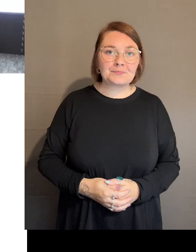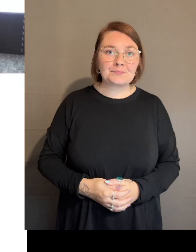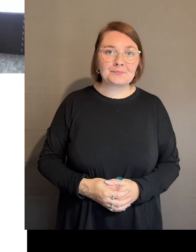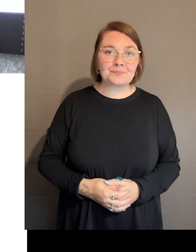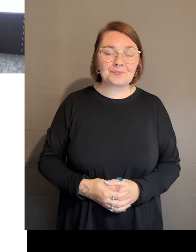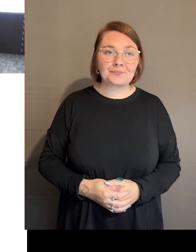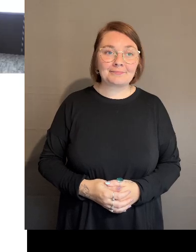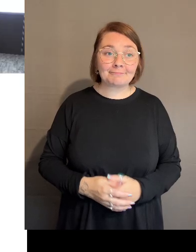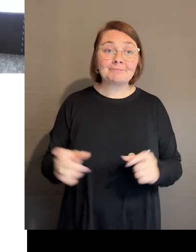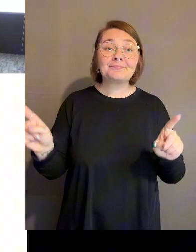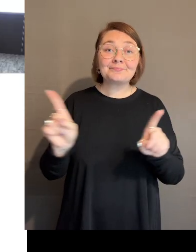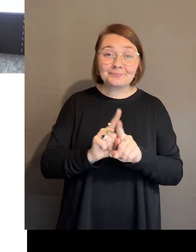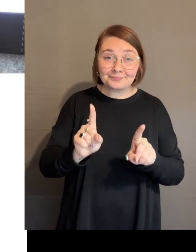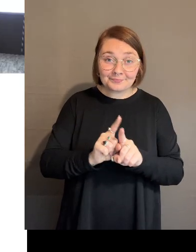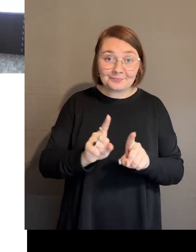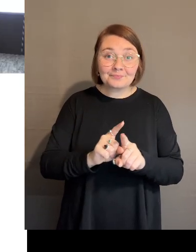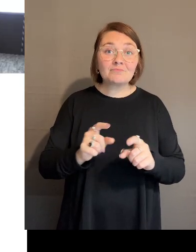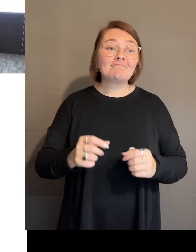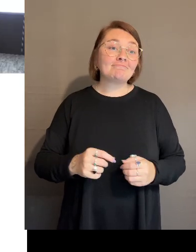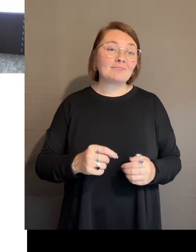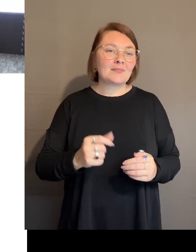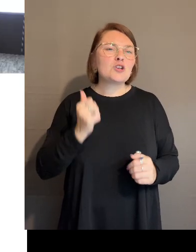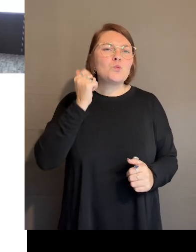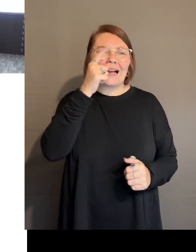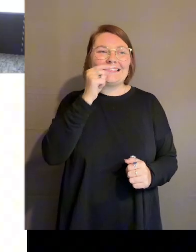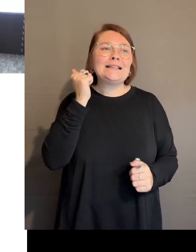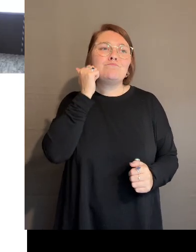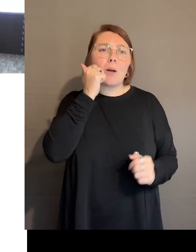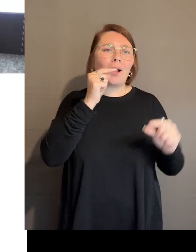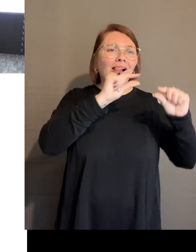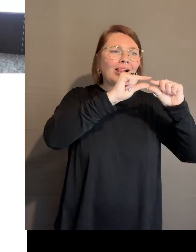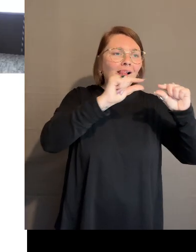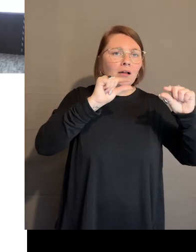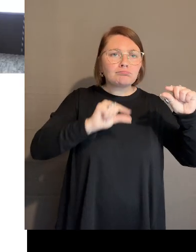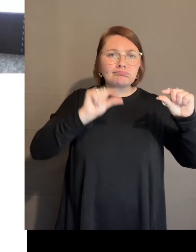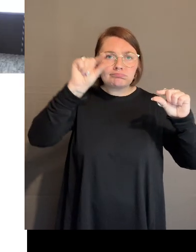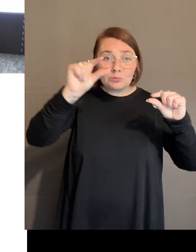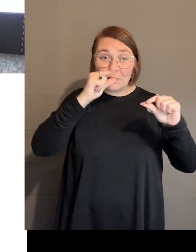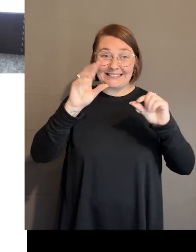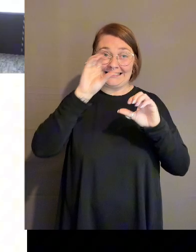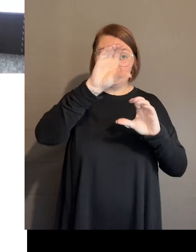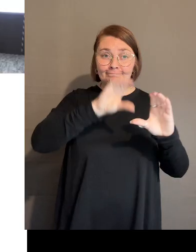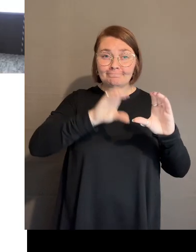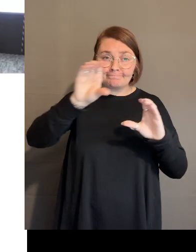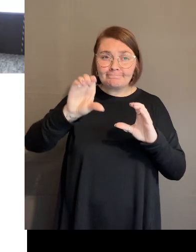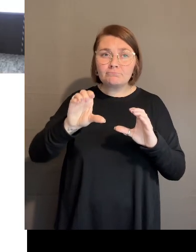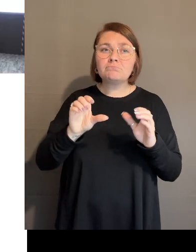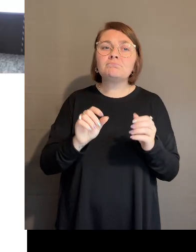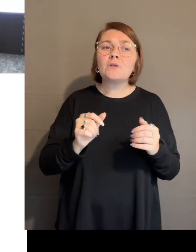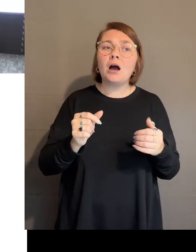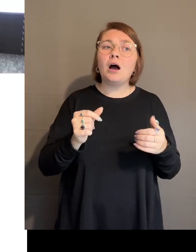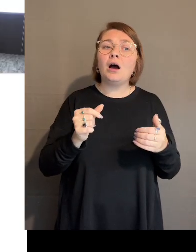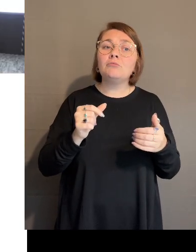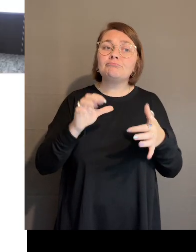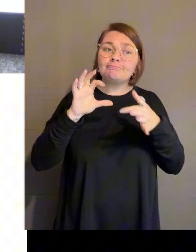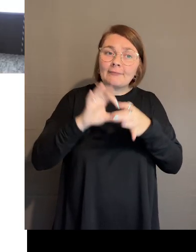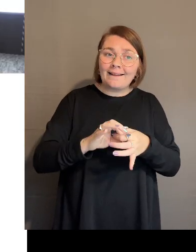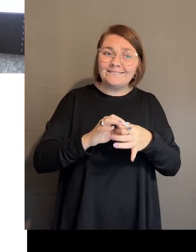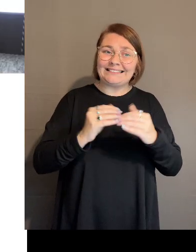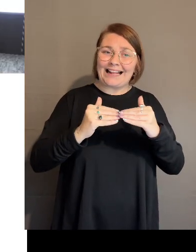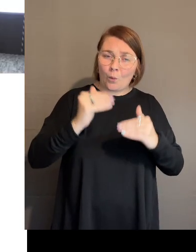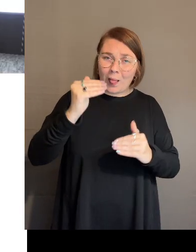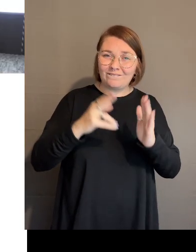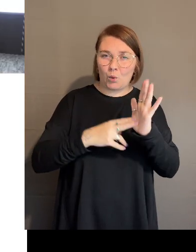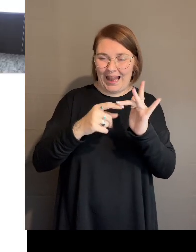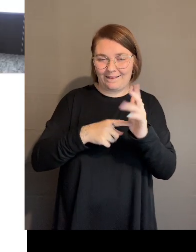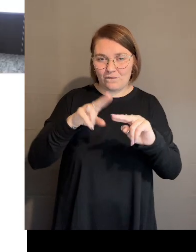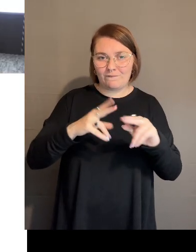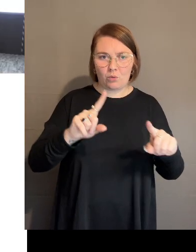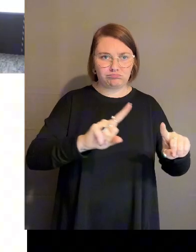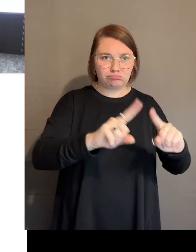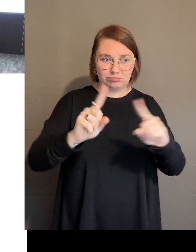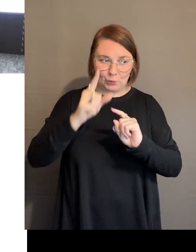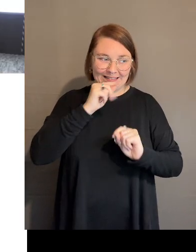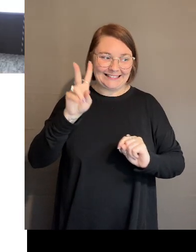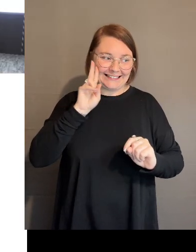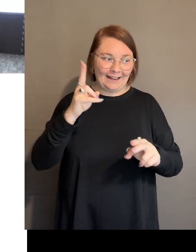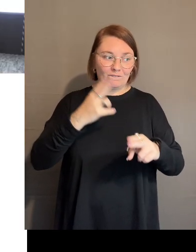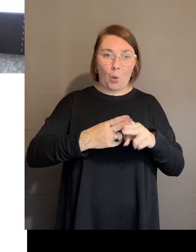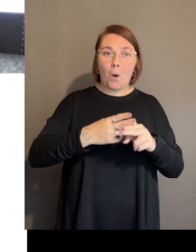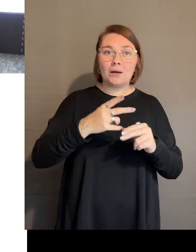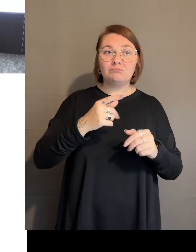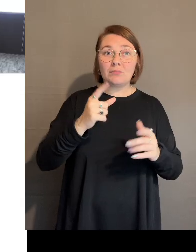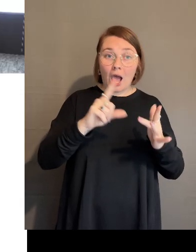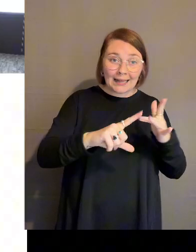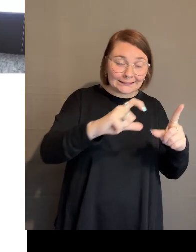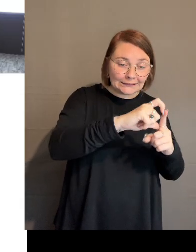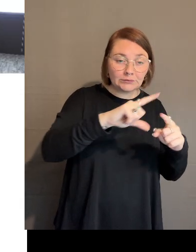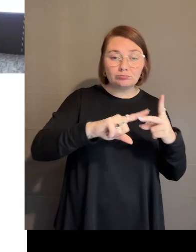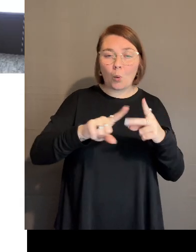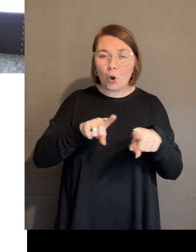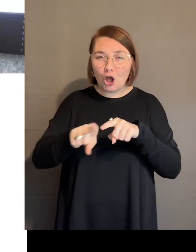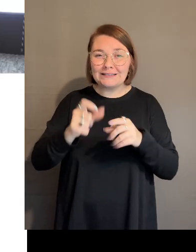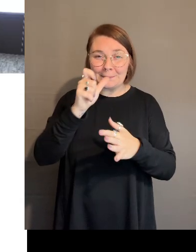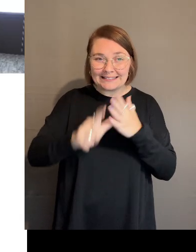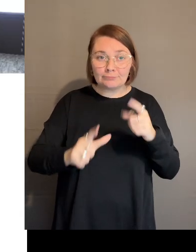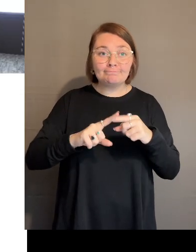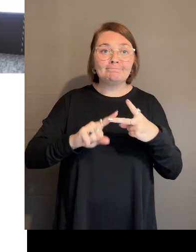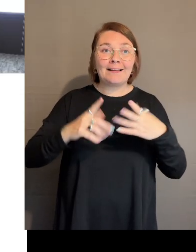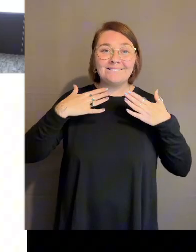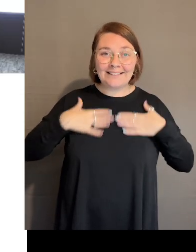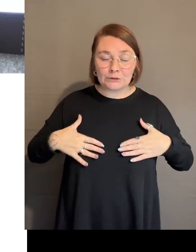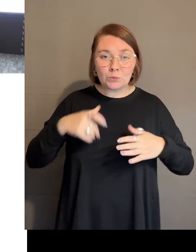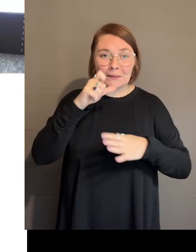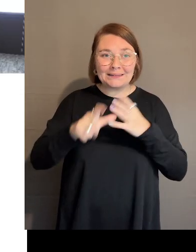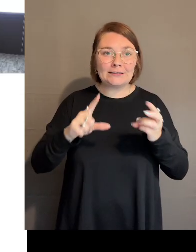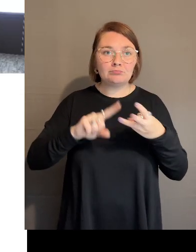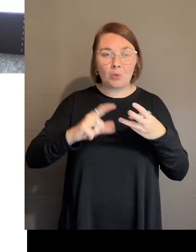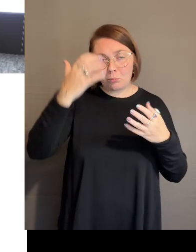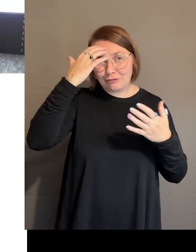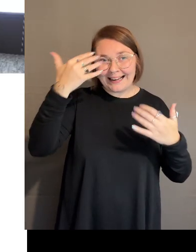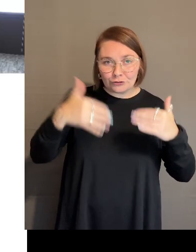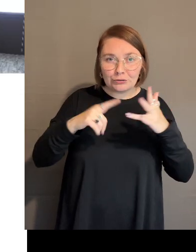In addition, in the purple boxes, widened relative inequalities in NEO were observed for several groups, including people with intellectual or learning disability, physical disability, brain injury or stroke.